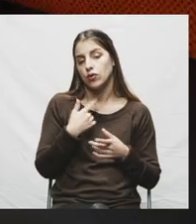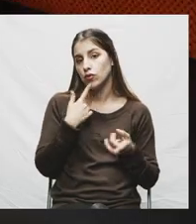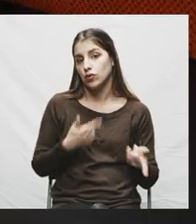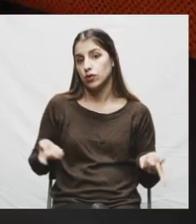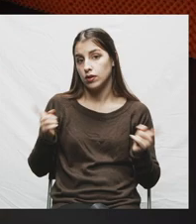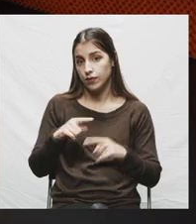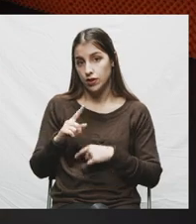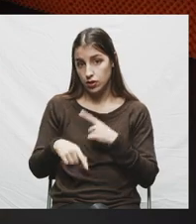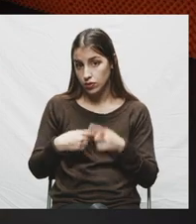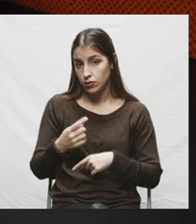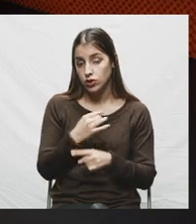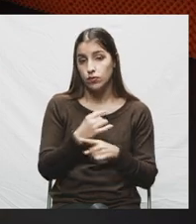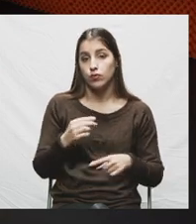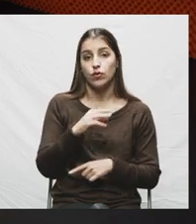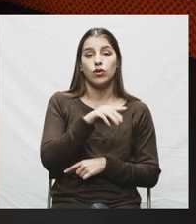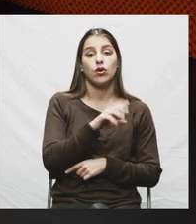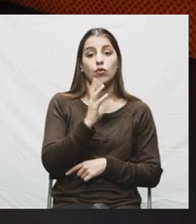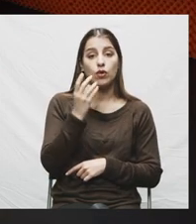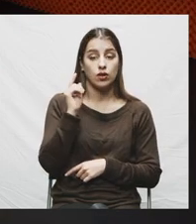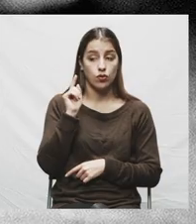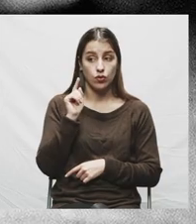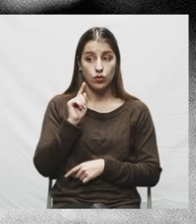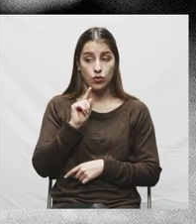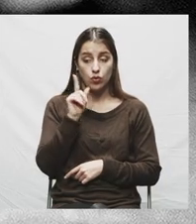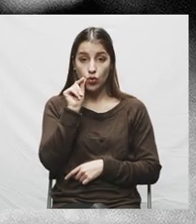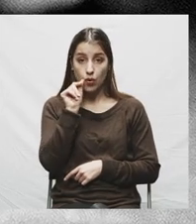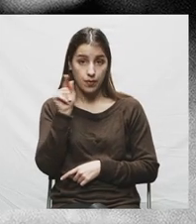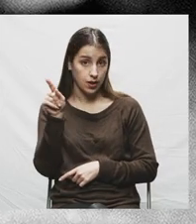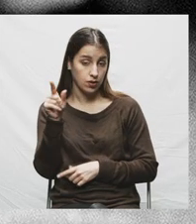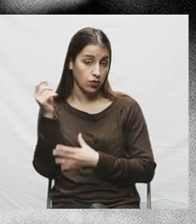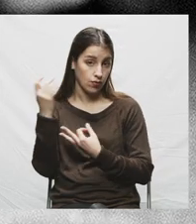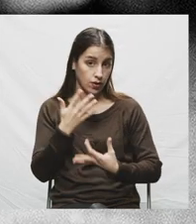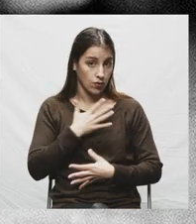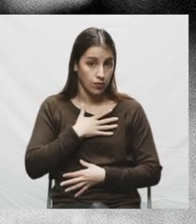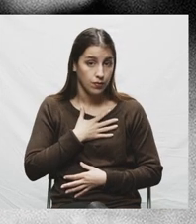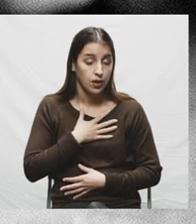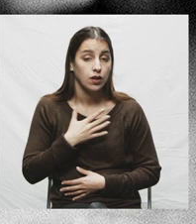And I did again later, because when Alain Platel invited me I kept myself in that cycle, right?